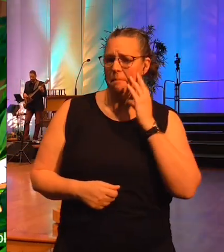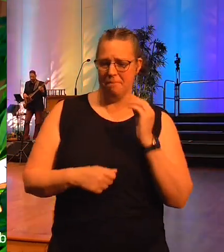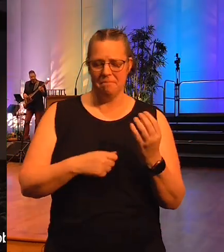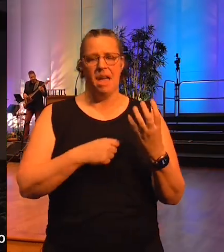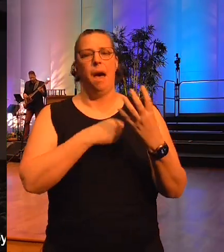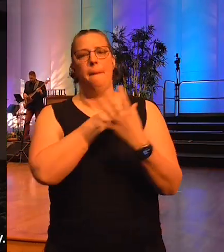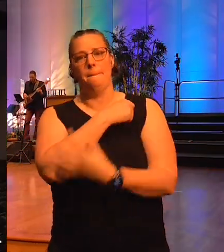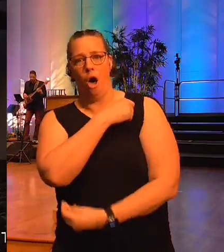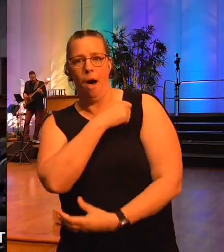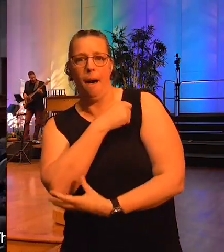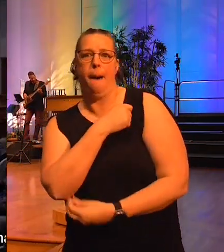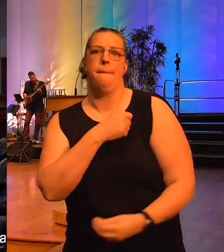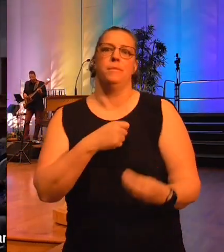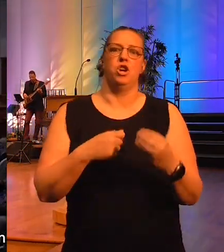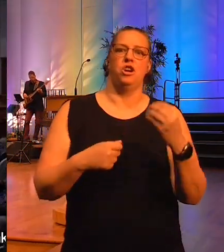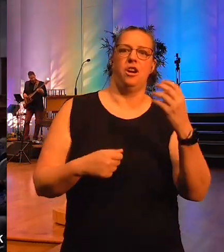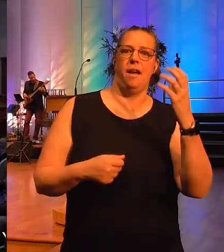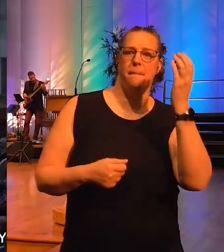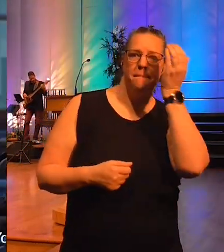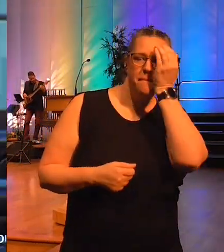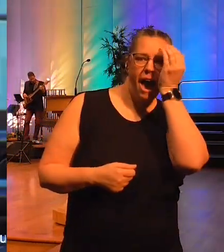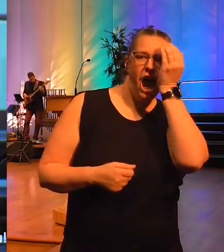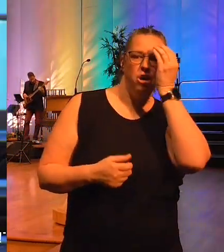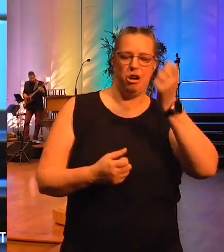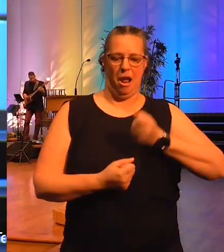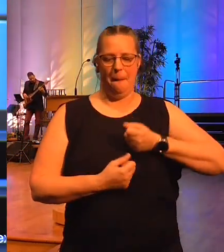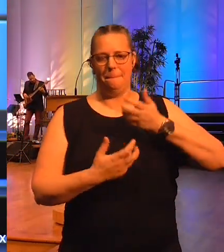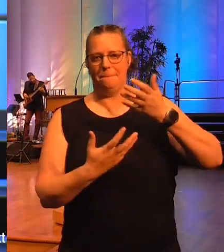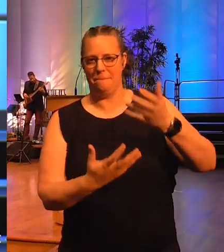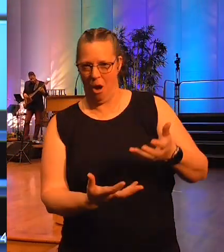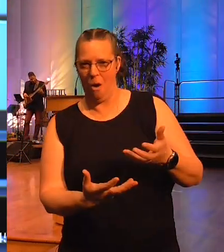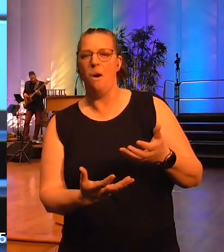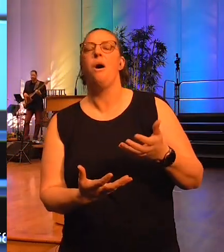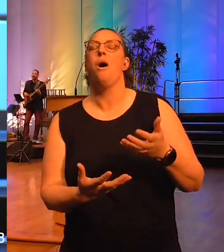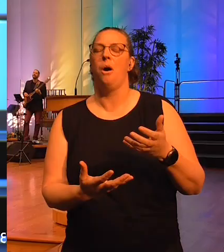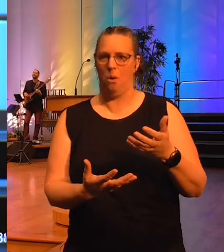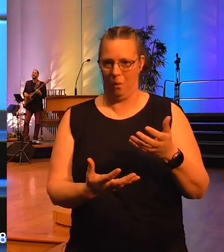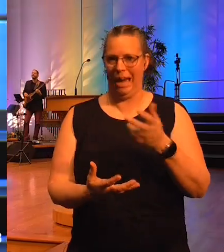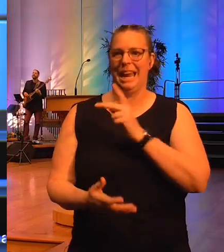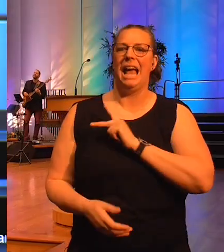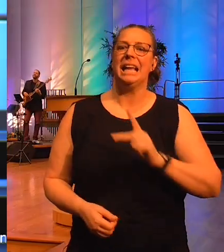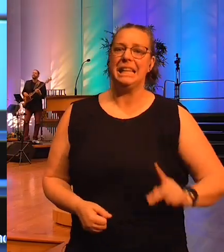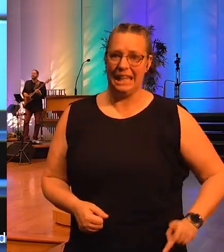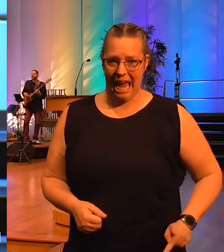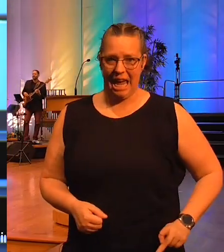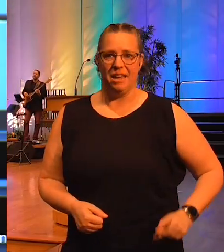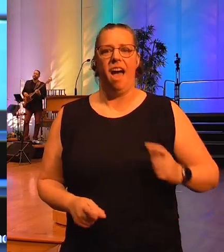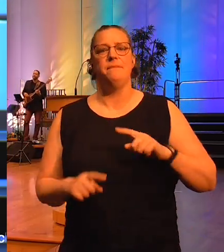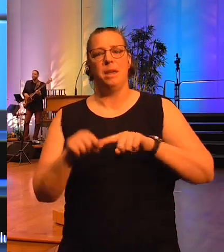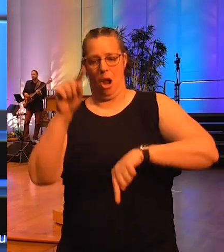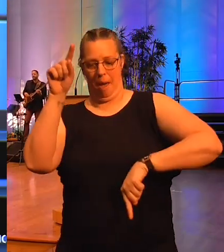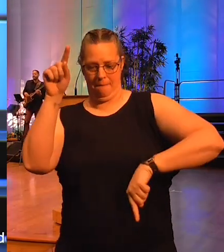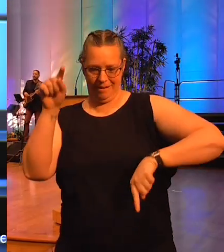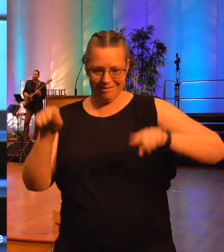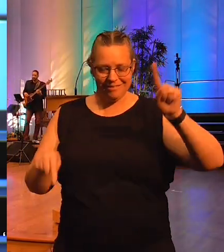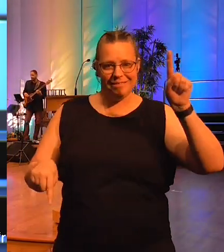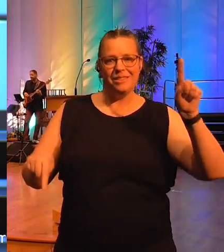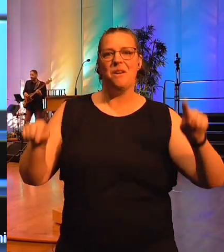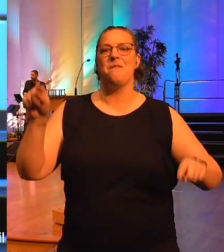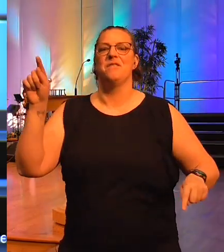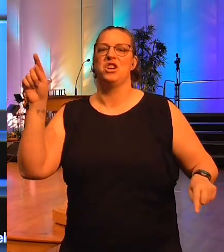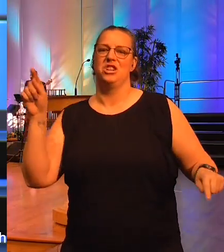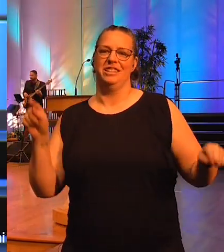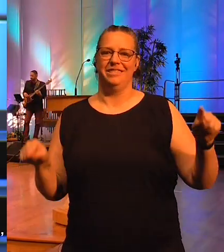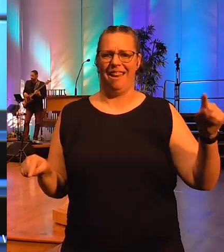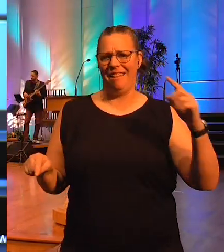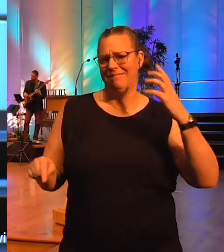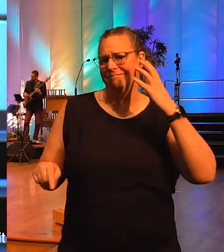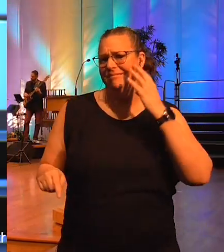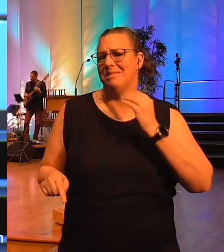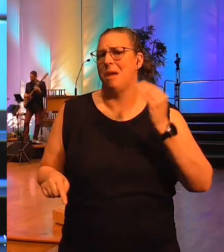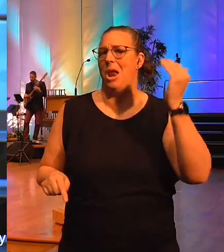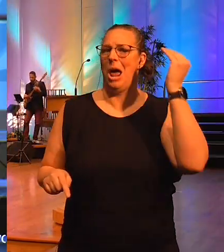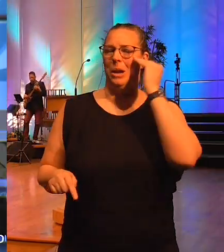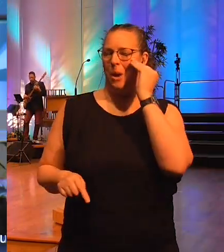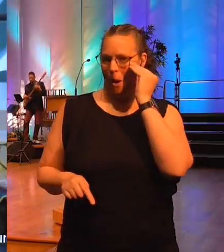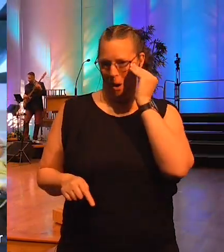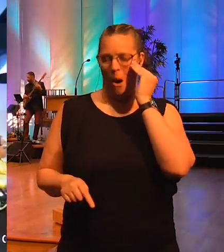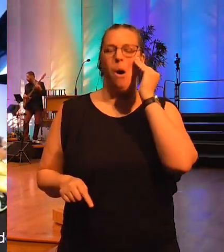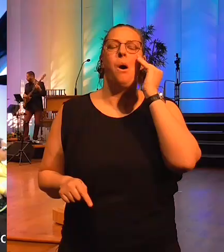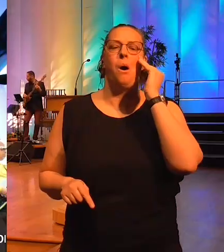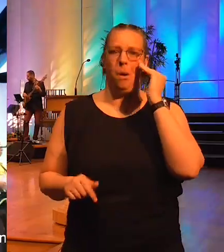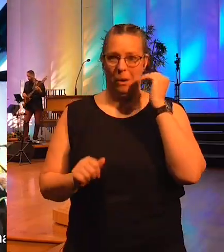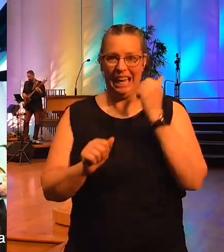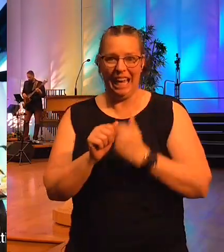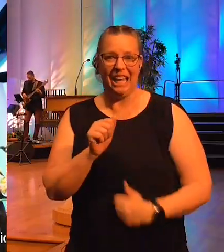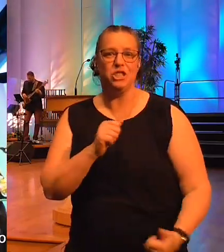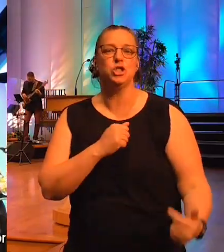a pirate a po p and the King i' been up and down and over and out but I know one thing each time